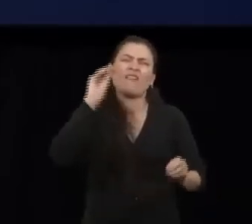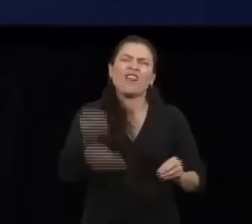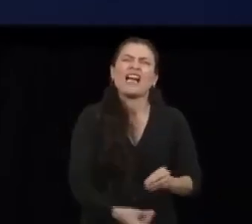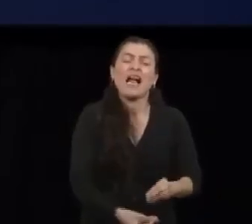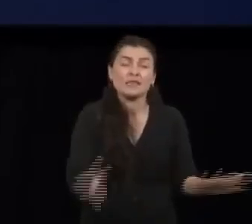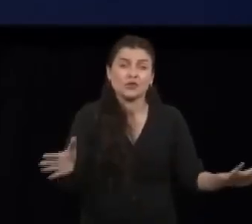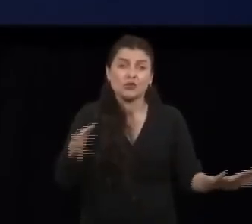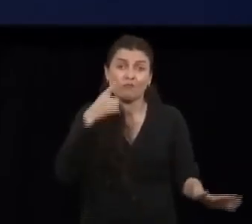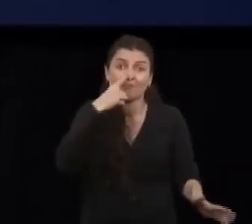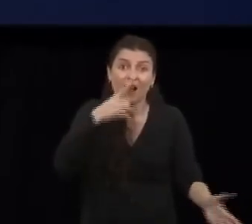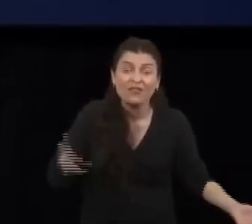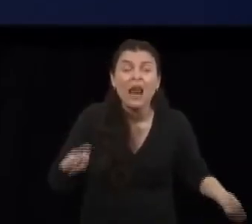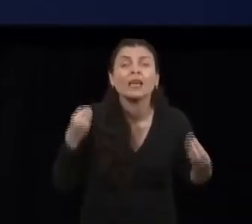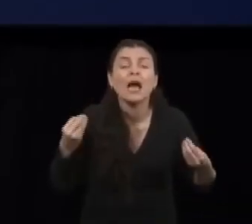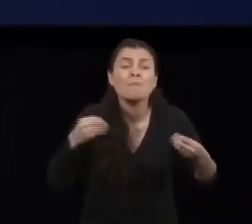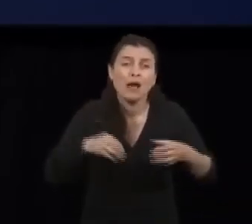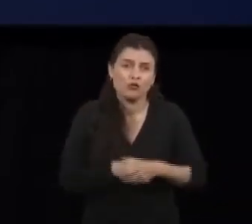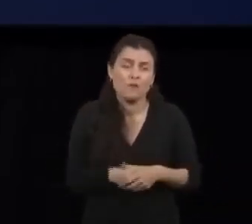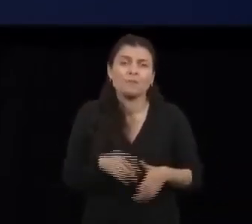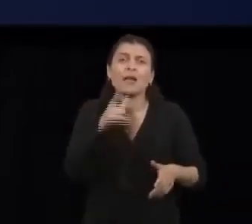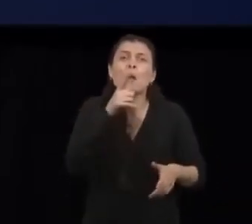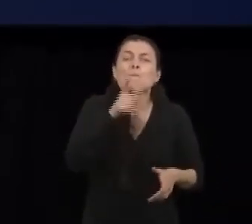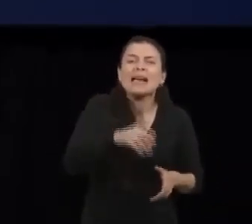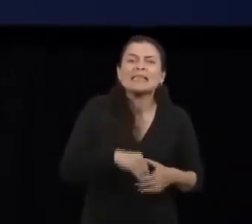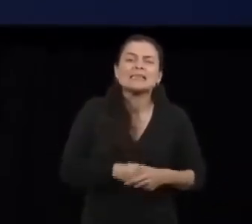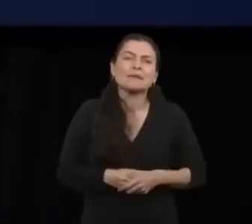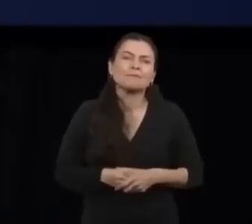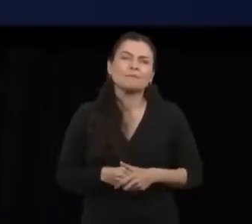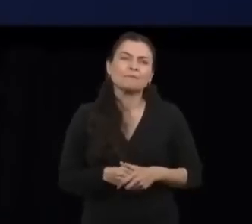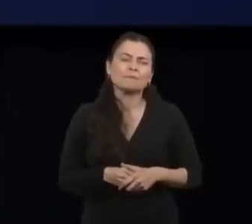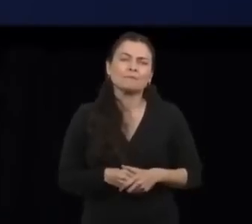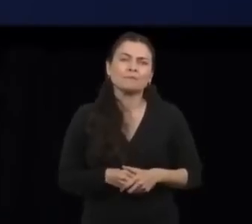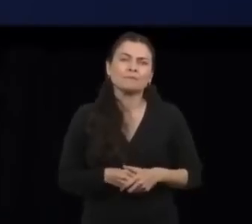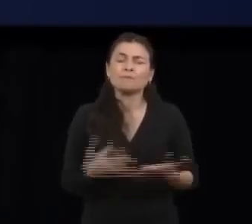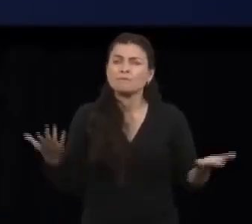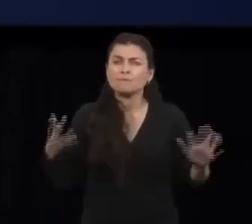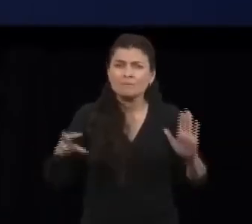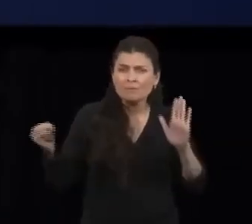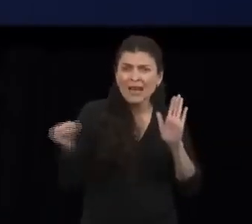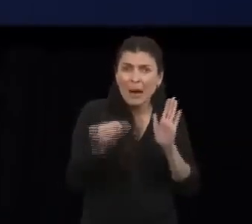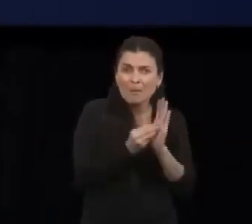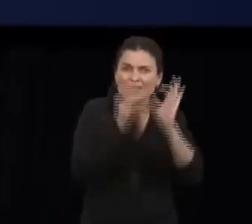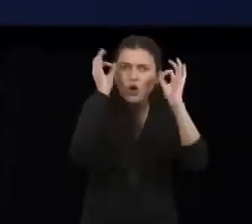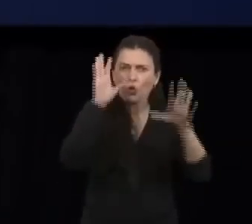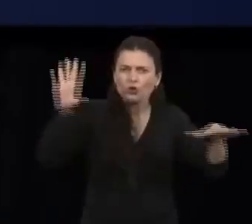let's say, the sensitivities were unitary the price was in the middle.